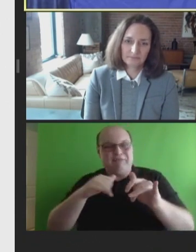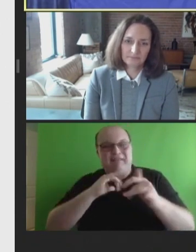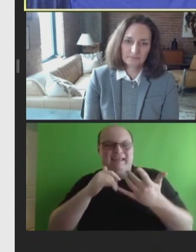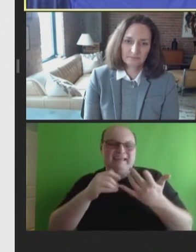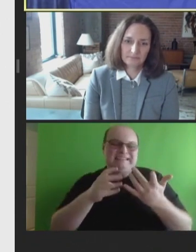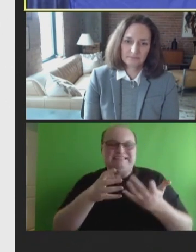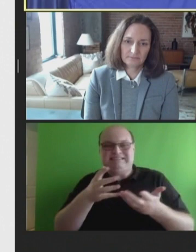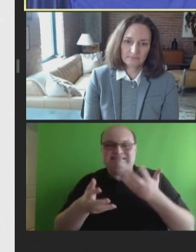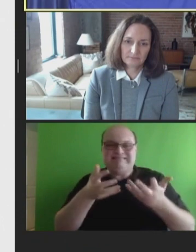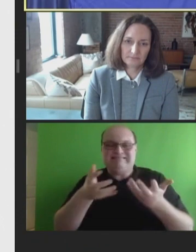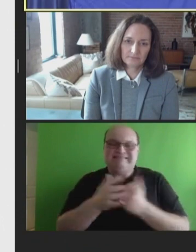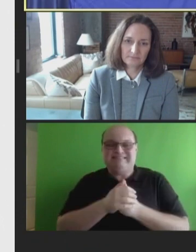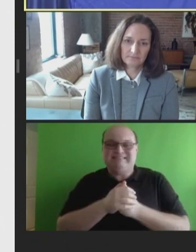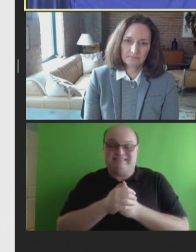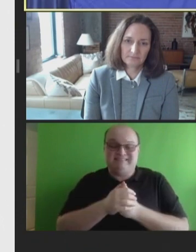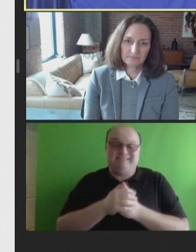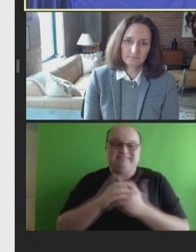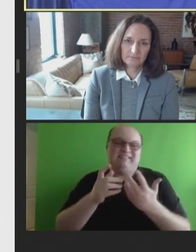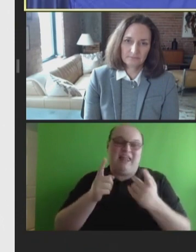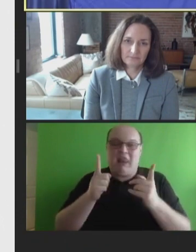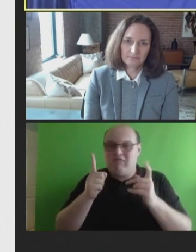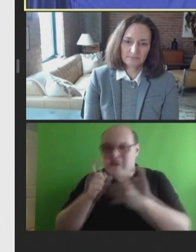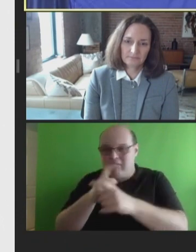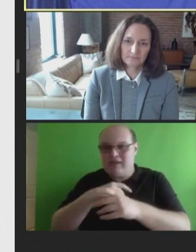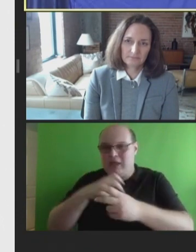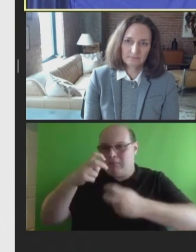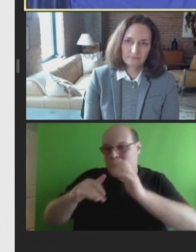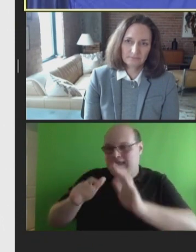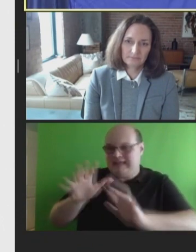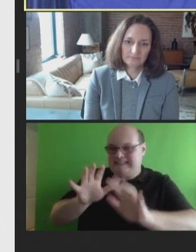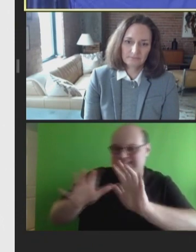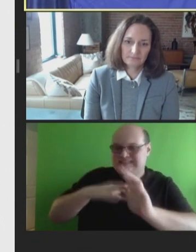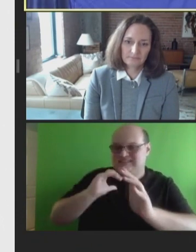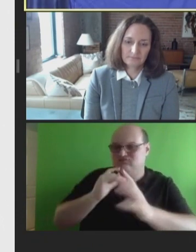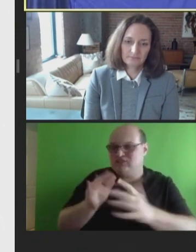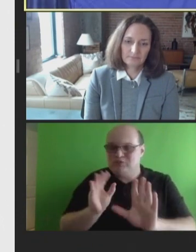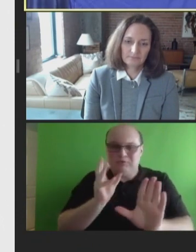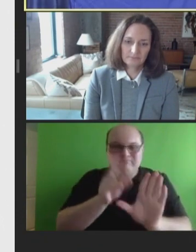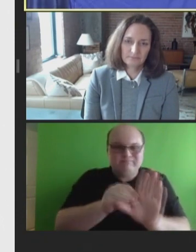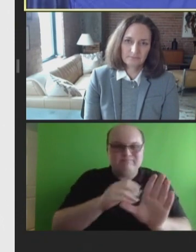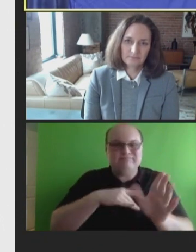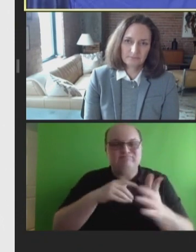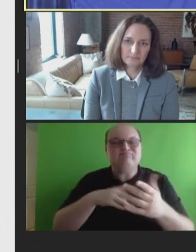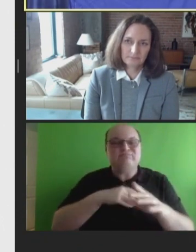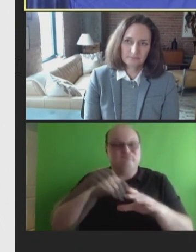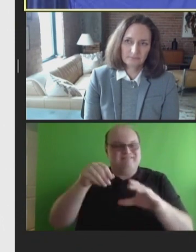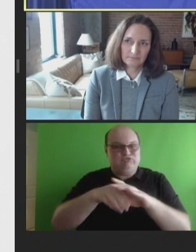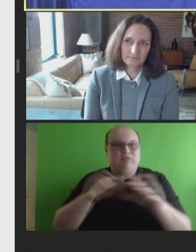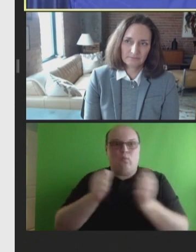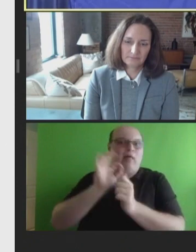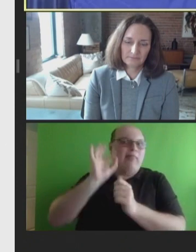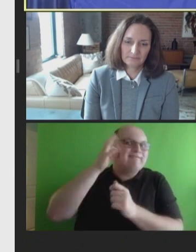the complications of this with both internally, to the federal government, and also, with partners